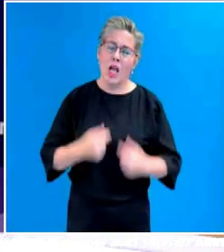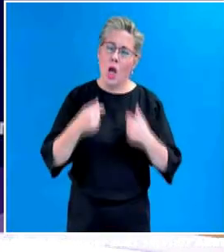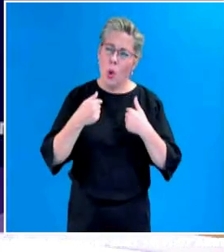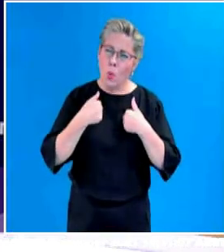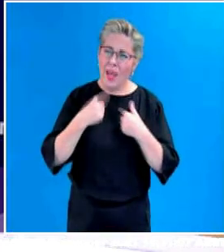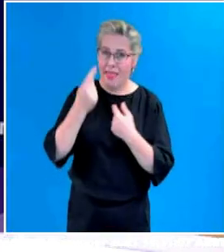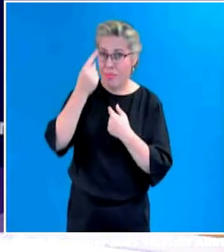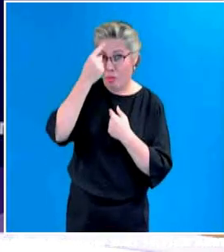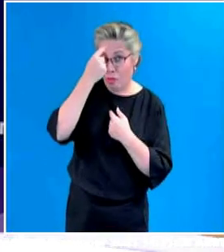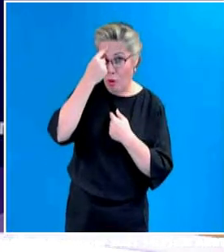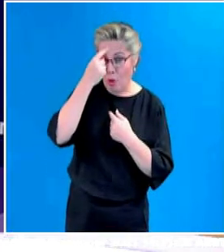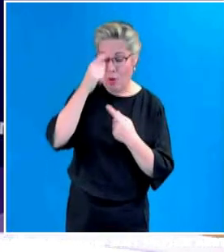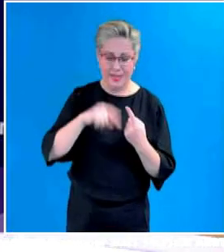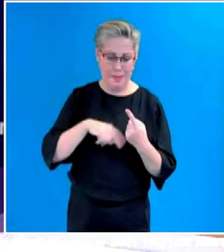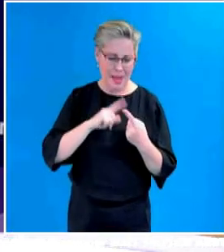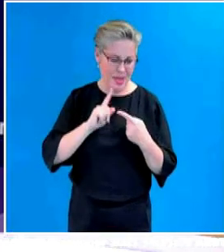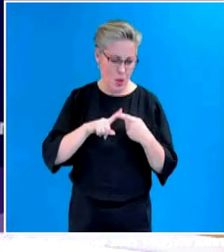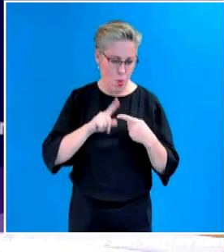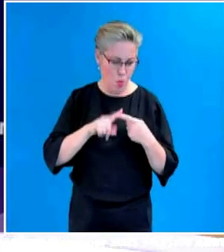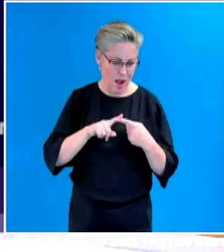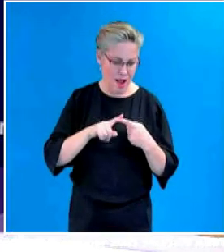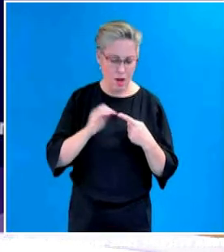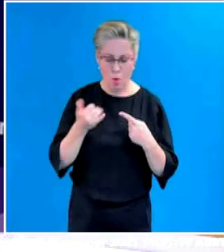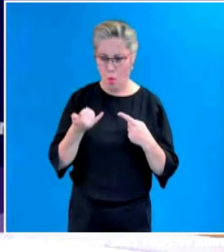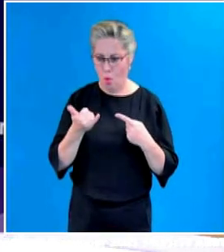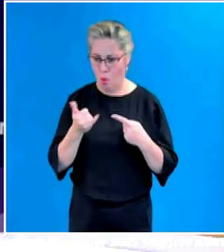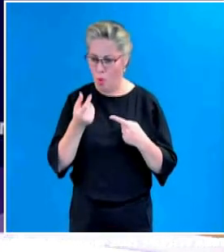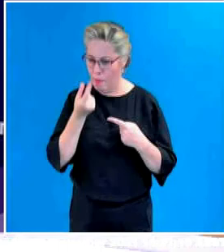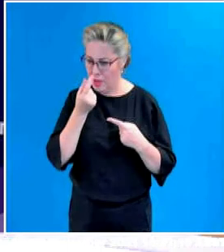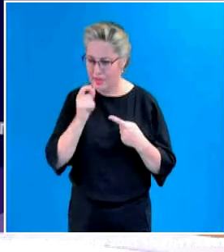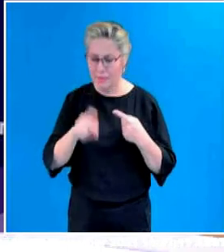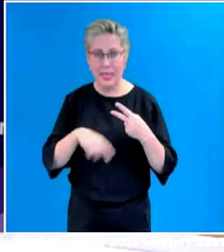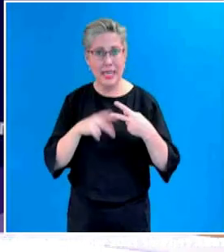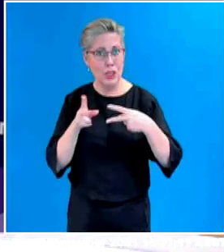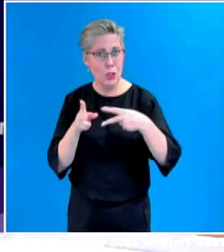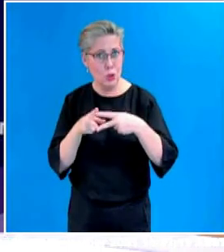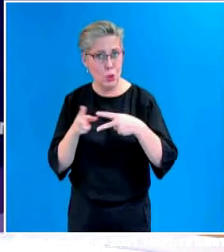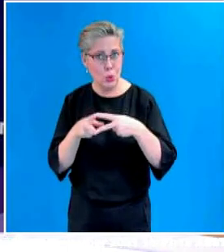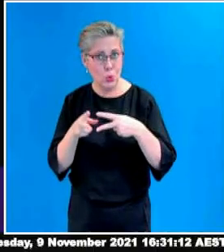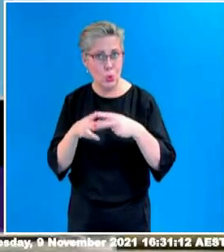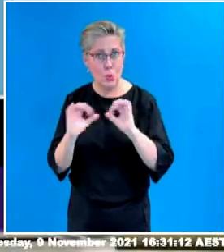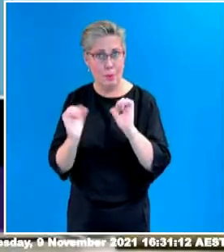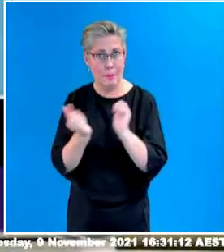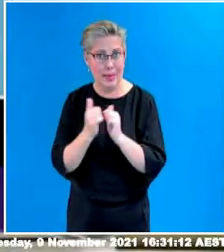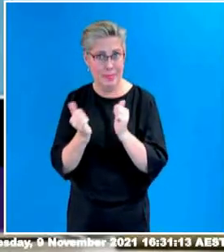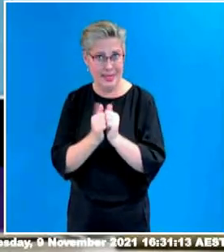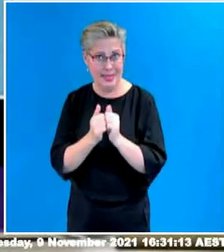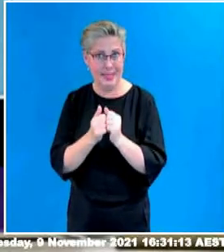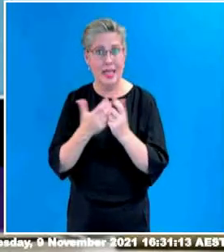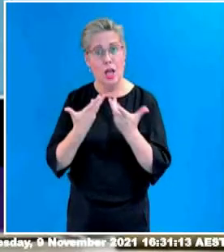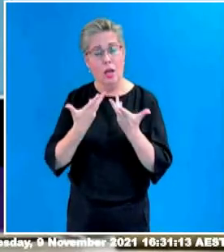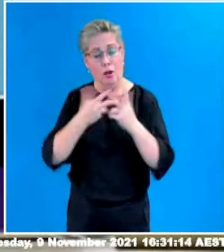We have in mind one and possibly two fairly specific and, I suspect,